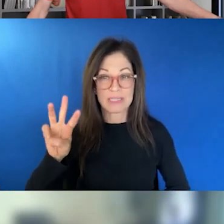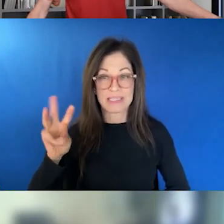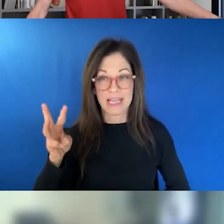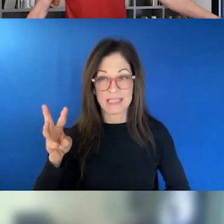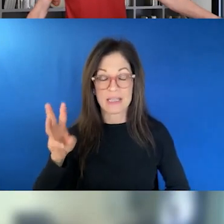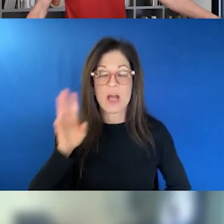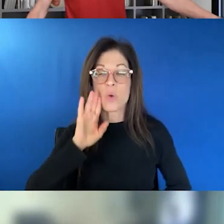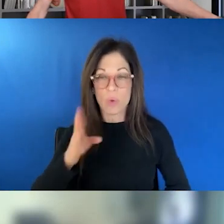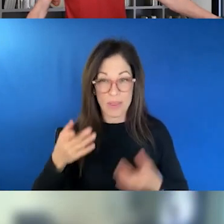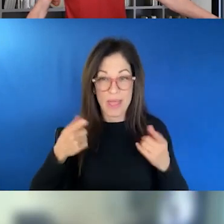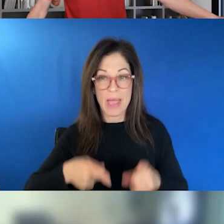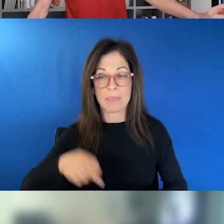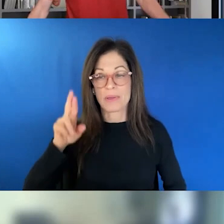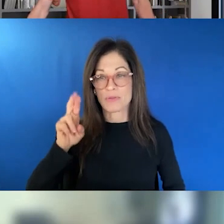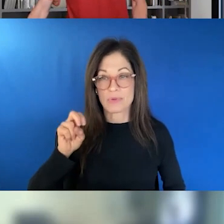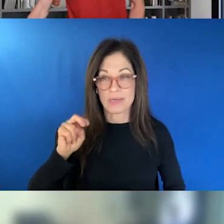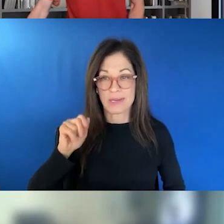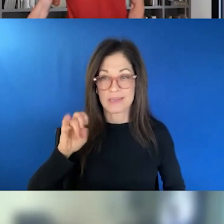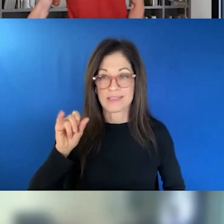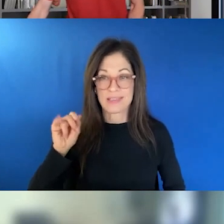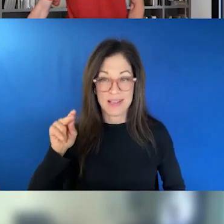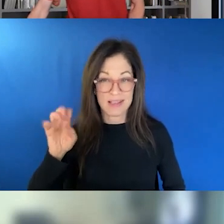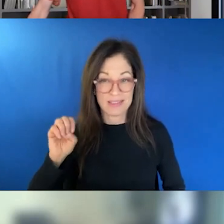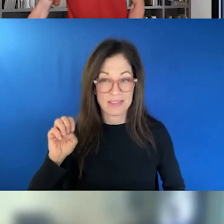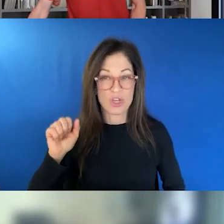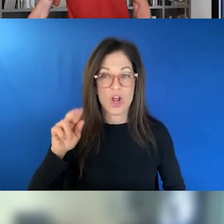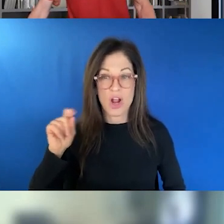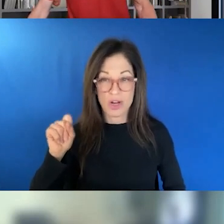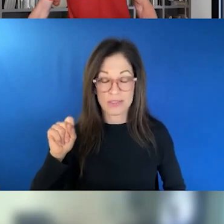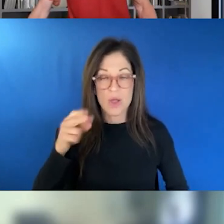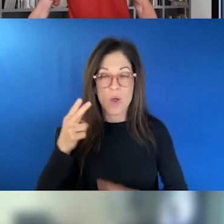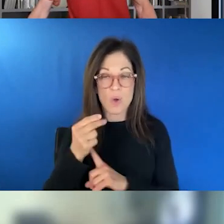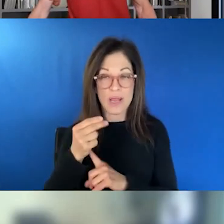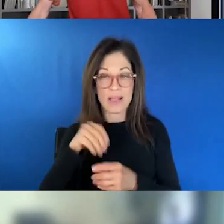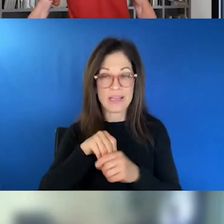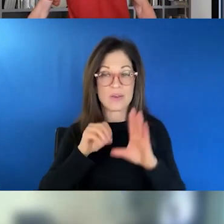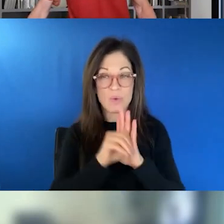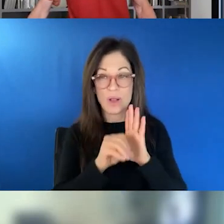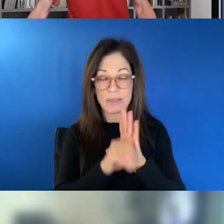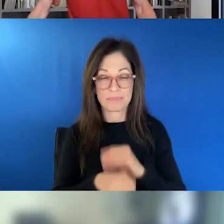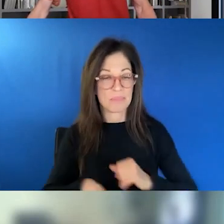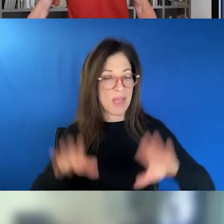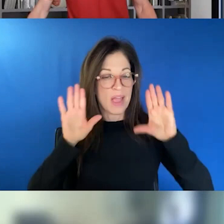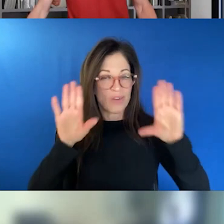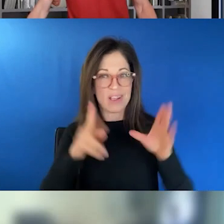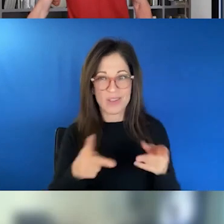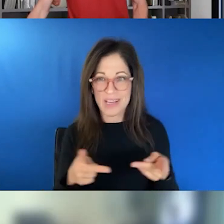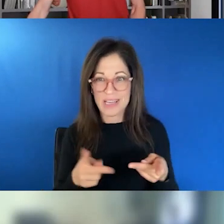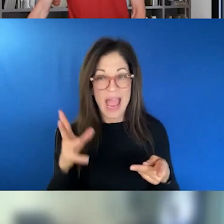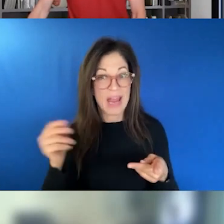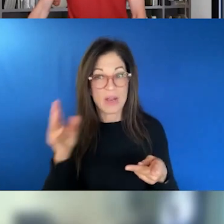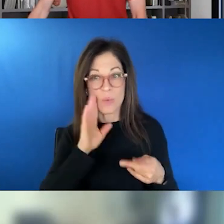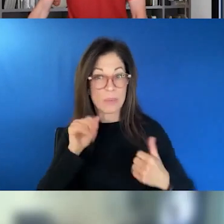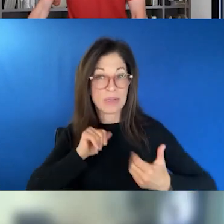RENAISSANCE HOTEL IN NEW ORLEANS AND IT IS GOING TO ADDRESS THE